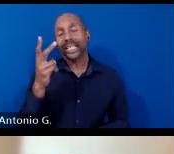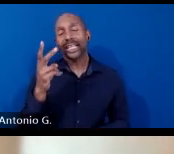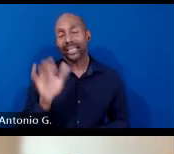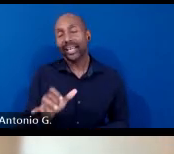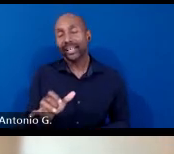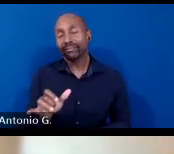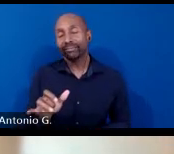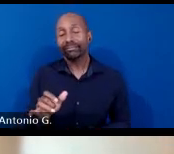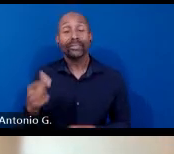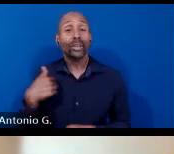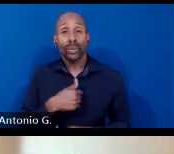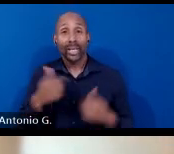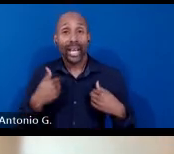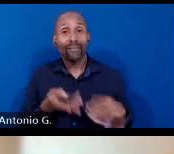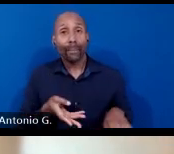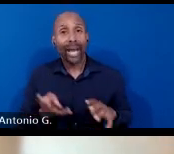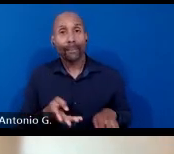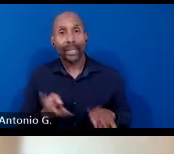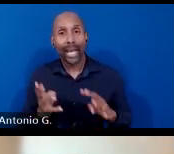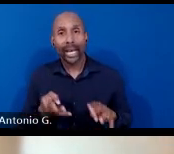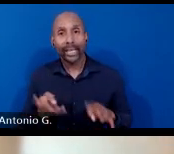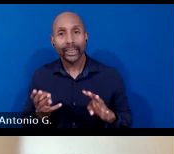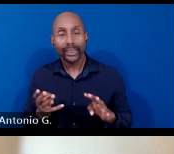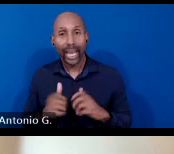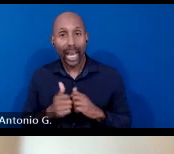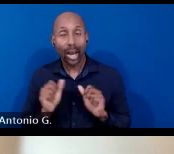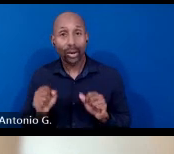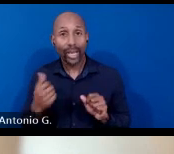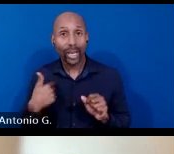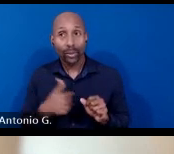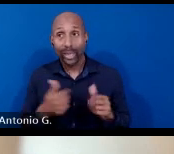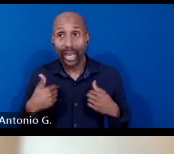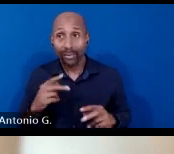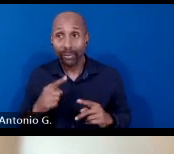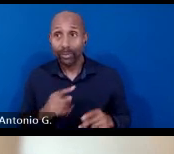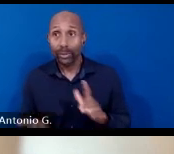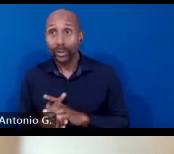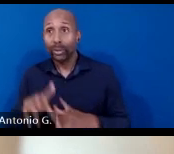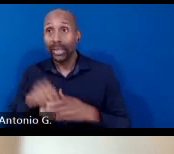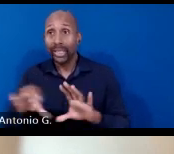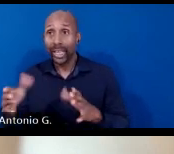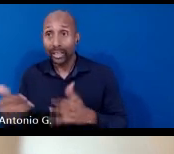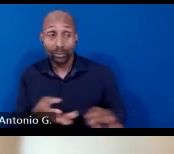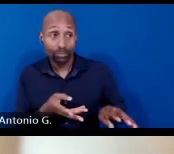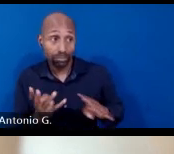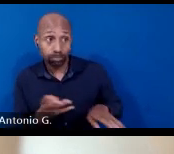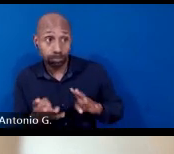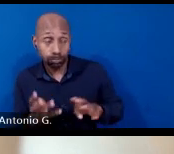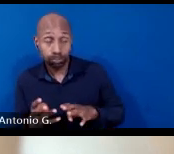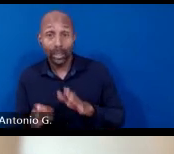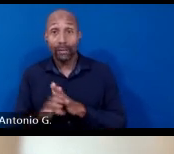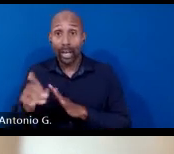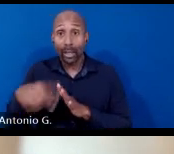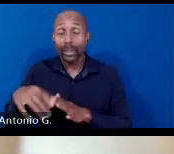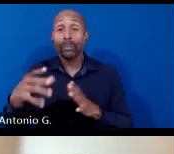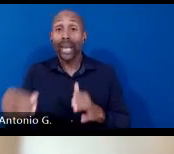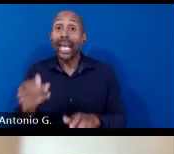pipeline and there's, you know, how do we get folks into the classroom? How do we develop them and get them to want to be and see, you